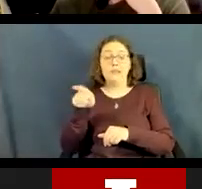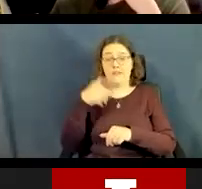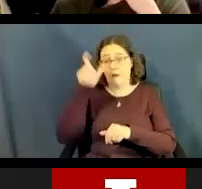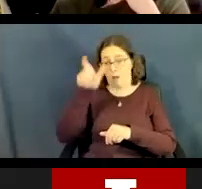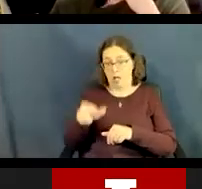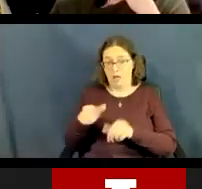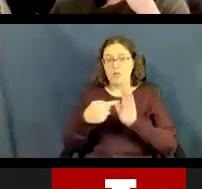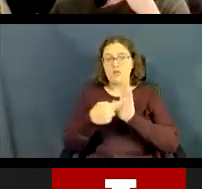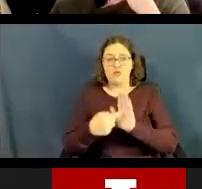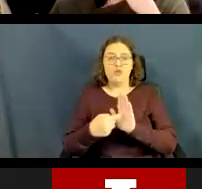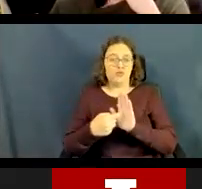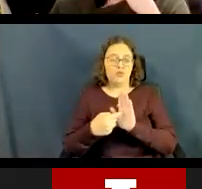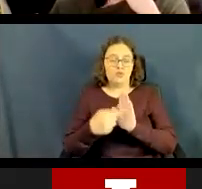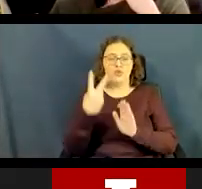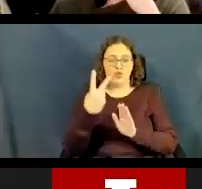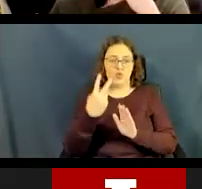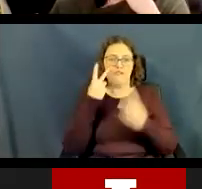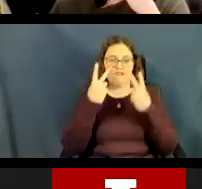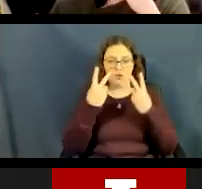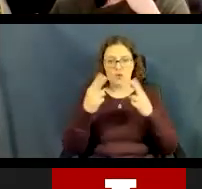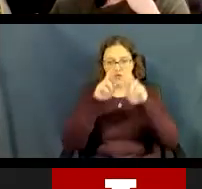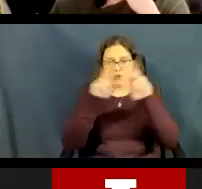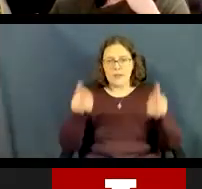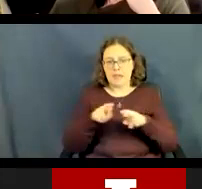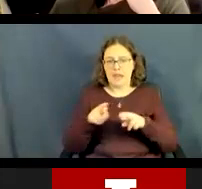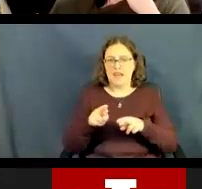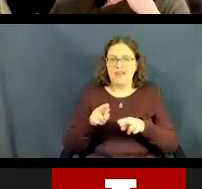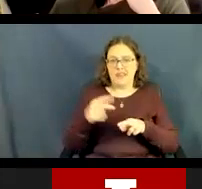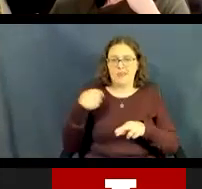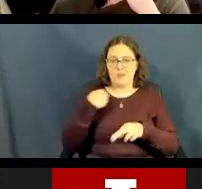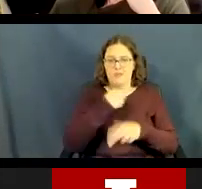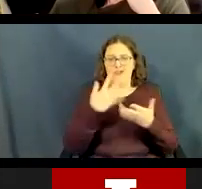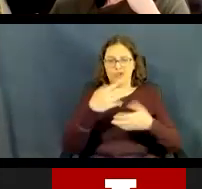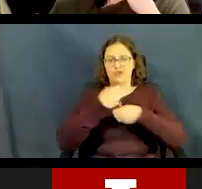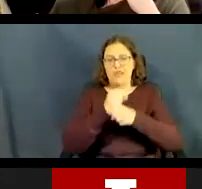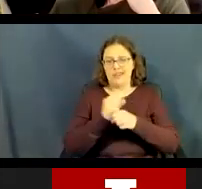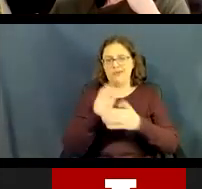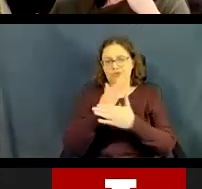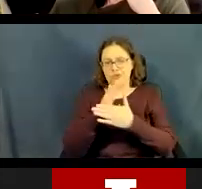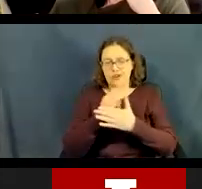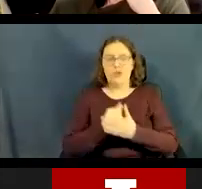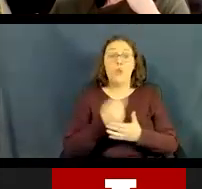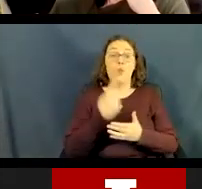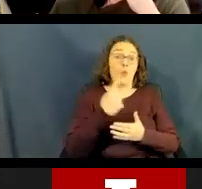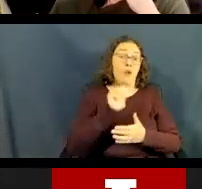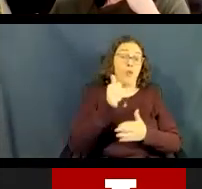we have created and are sharing with you. One is an example of a video resume.